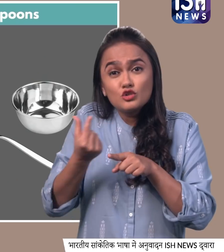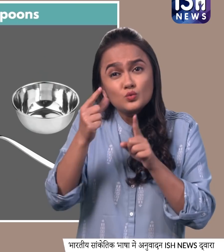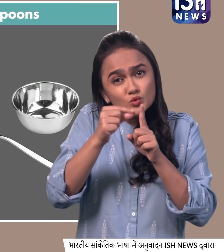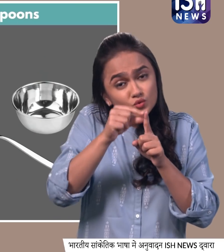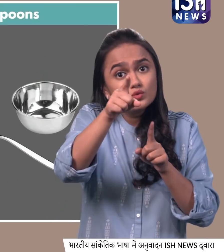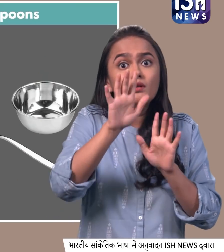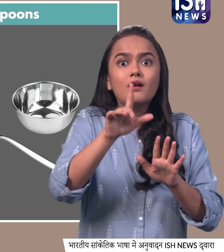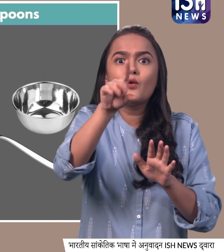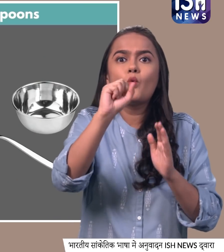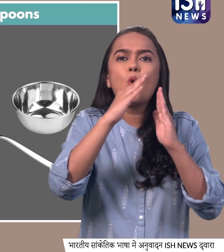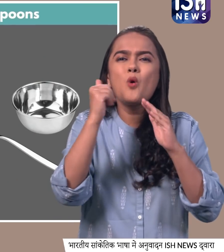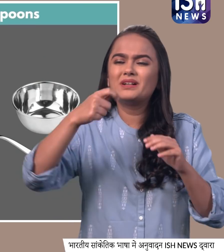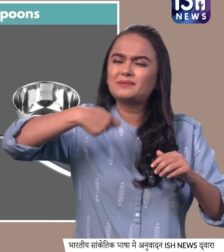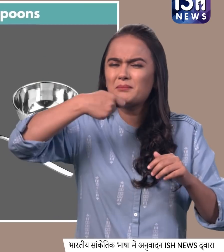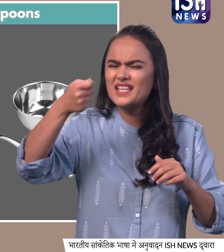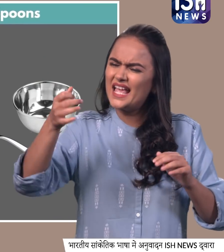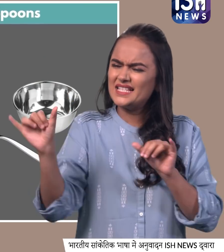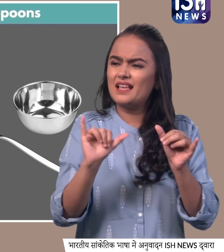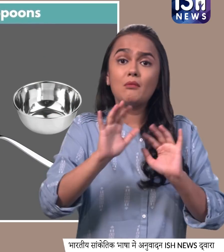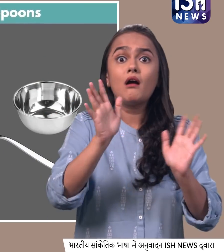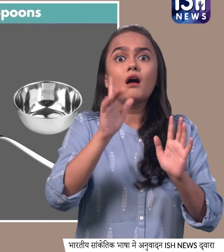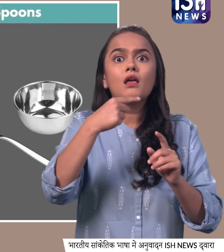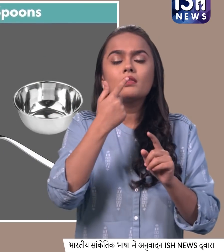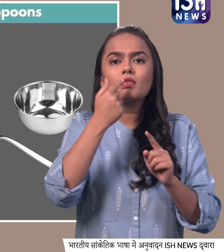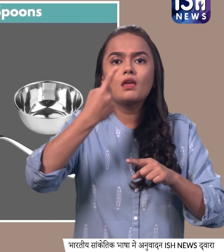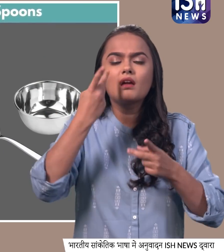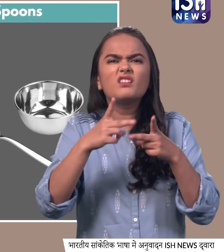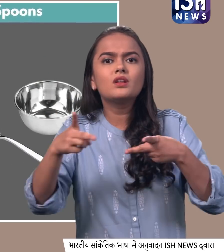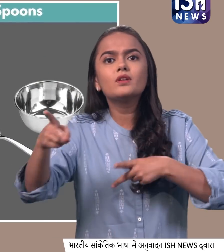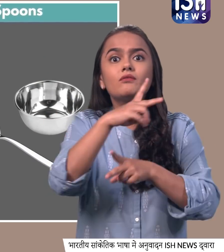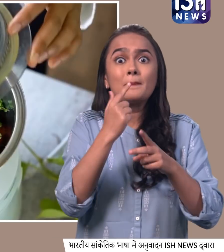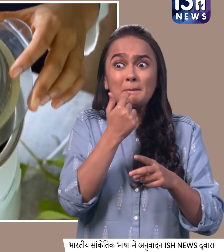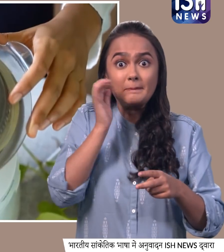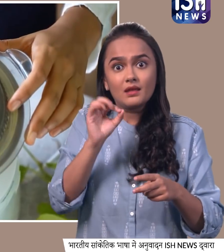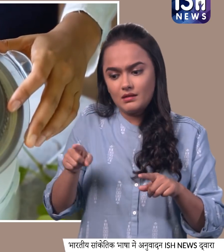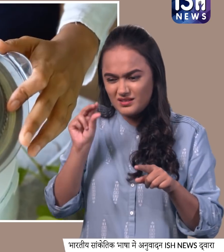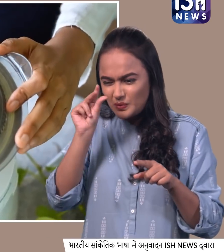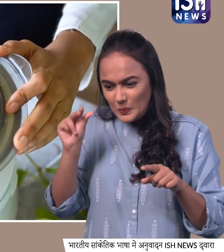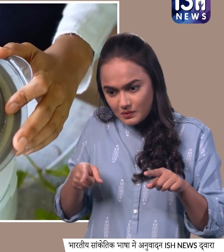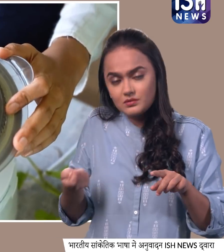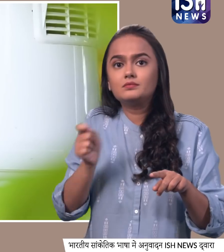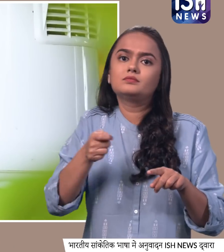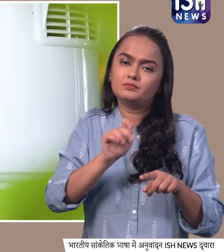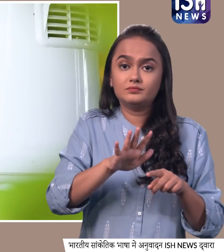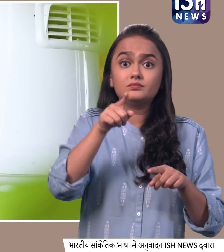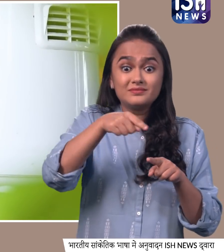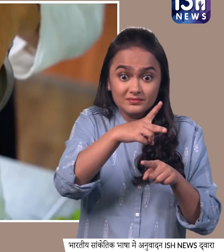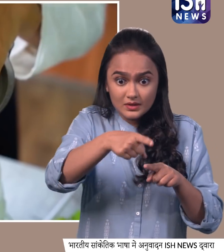Don't use spoons and cups at home, or you won't get the right taste Now blend all these ingredients together properly